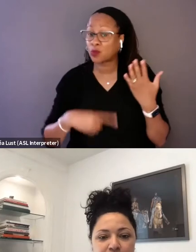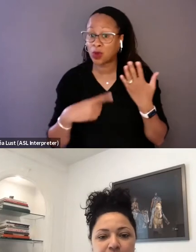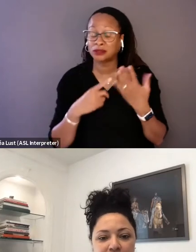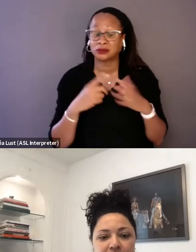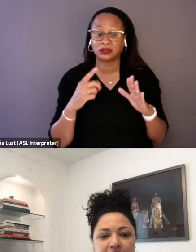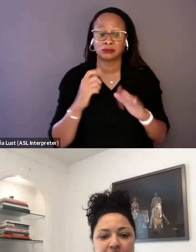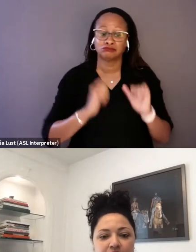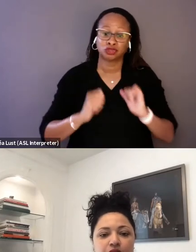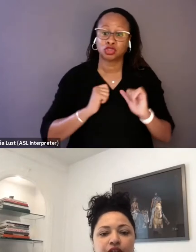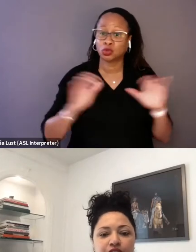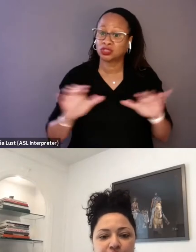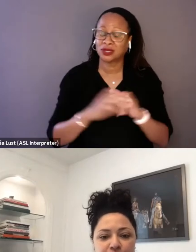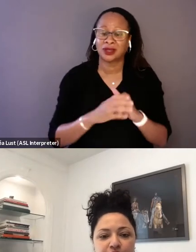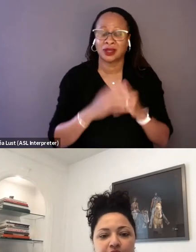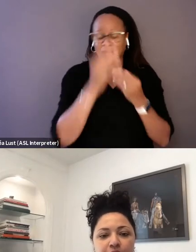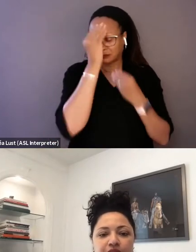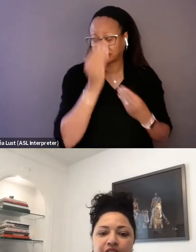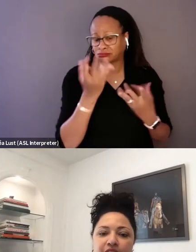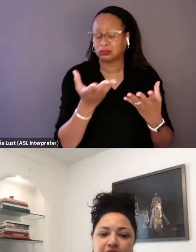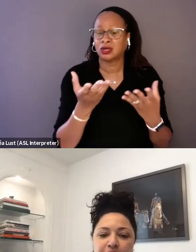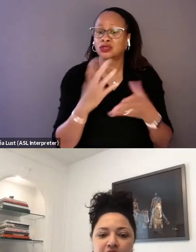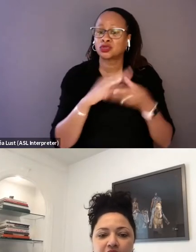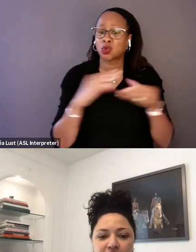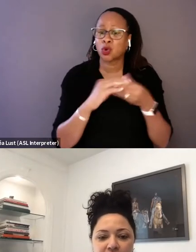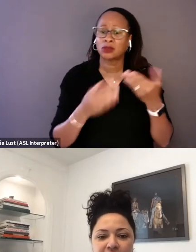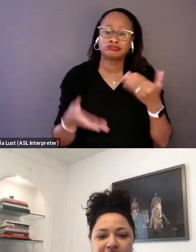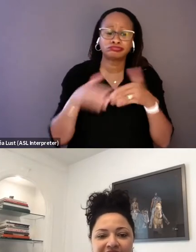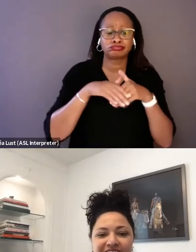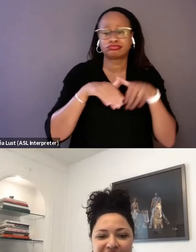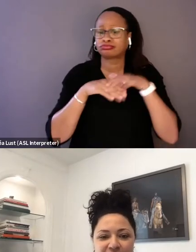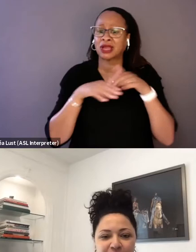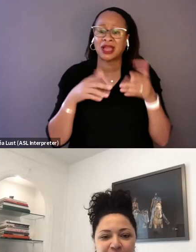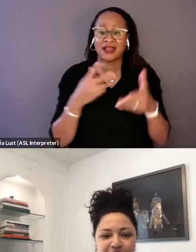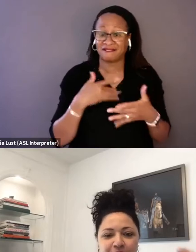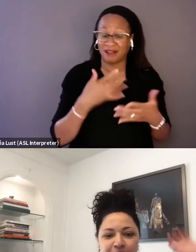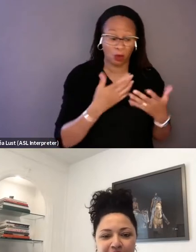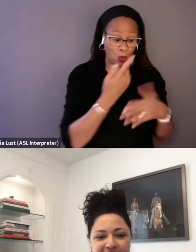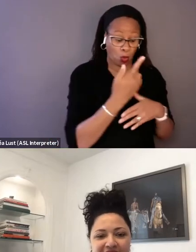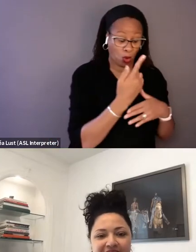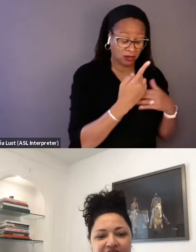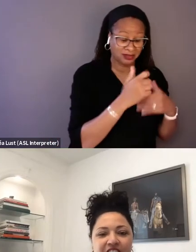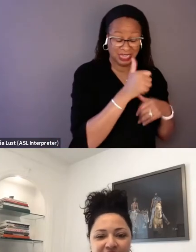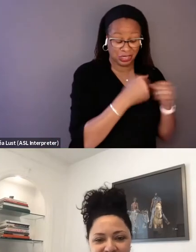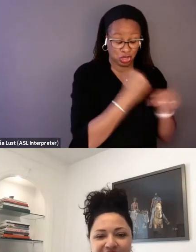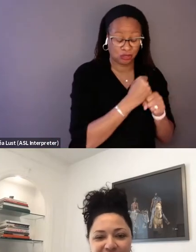which was telling overarching story where it felt like a Baton toss. You know, there was a handing off, you know